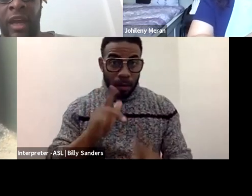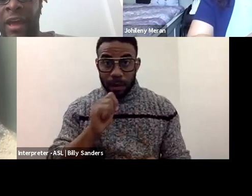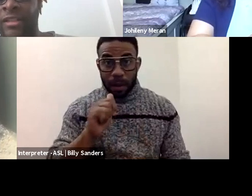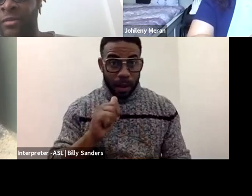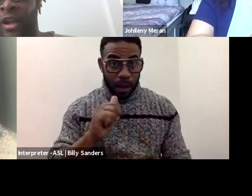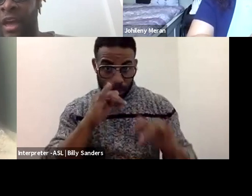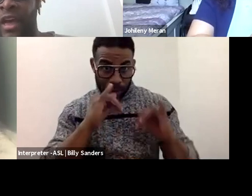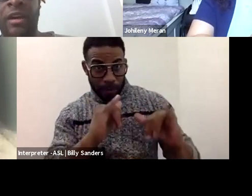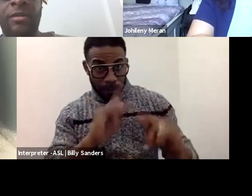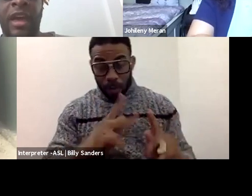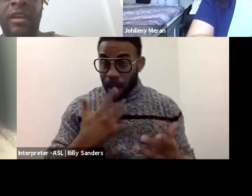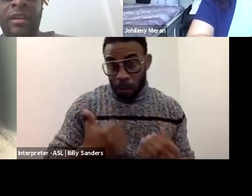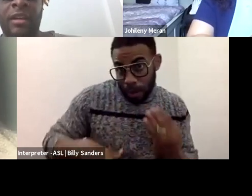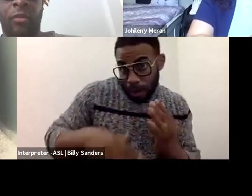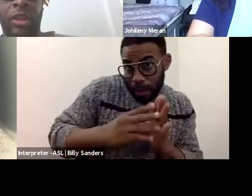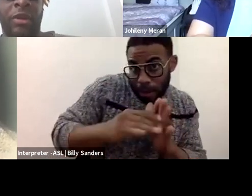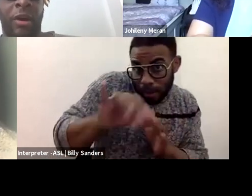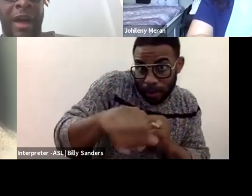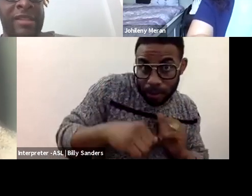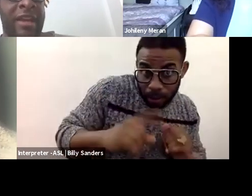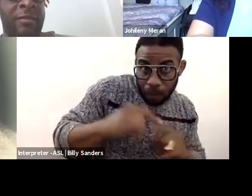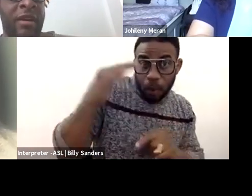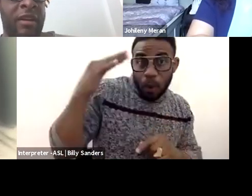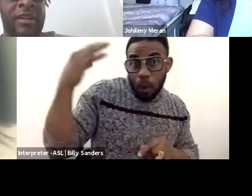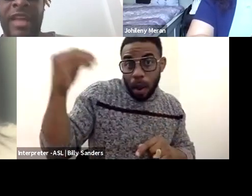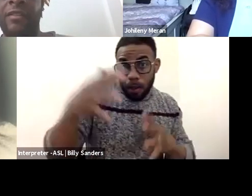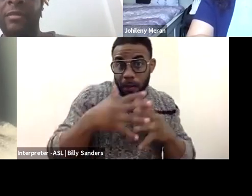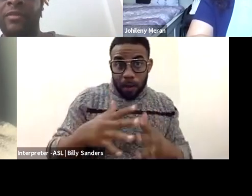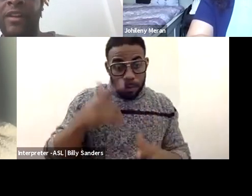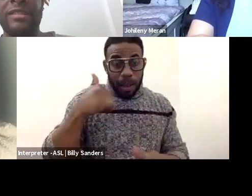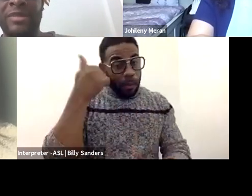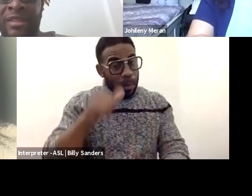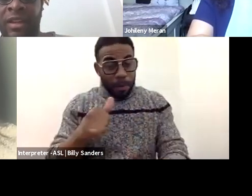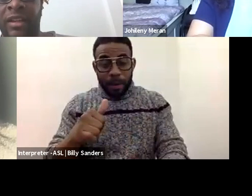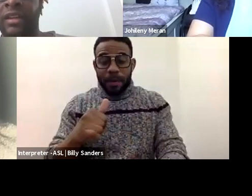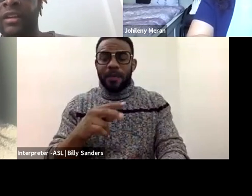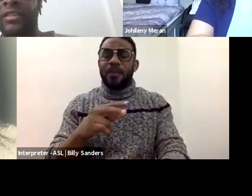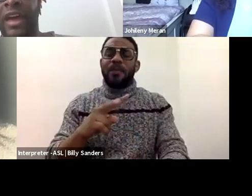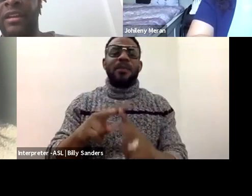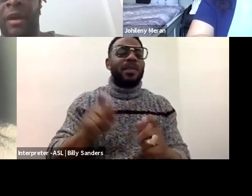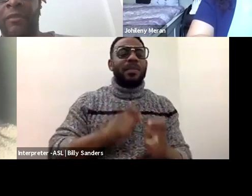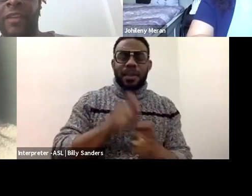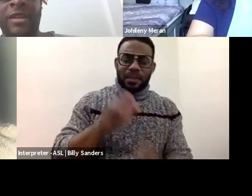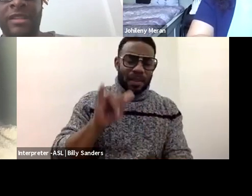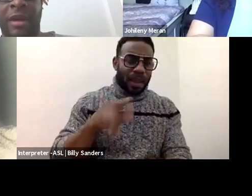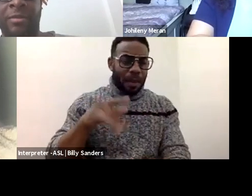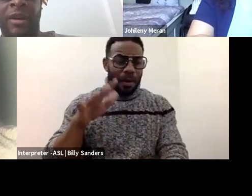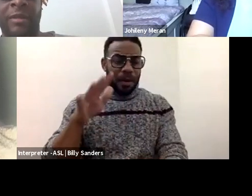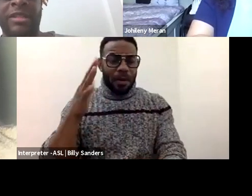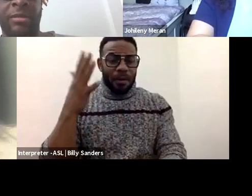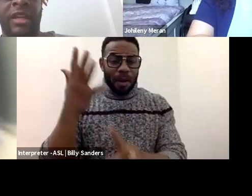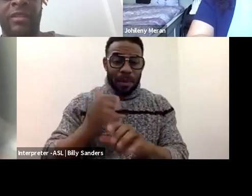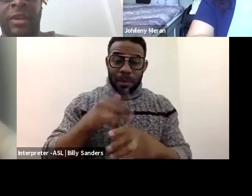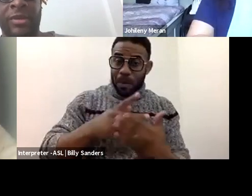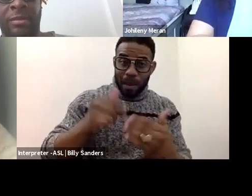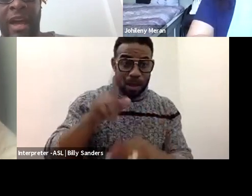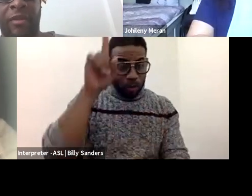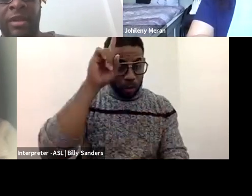I want to echo that when I went outside of my program in Germany, there was a Black woman